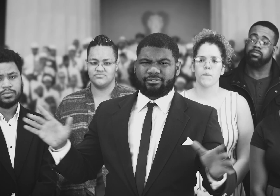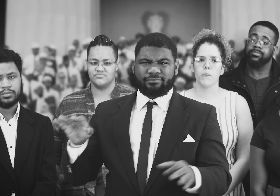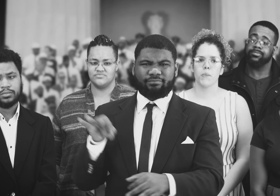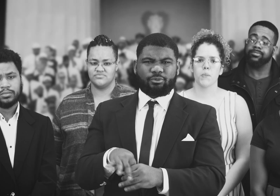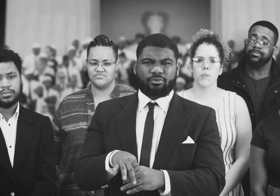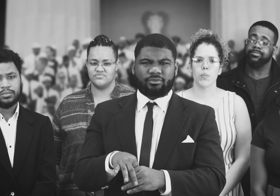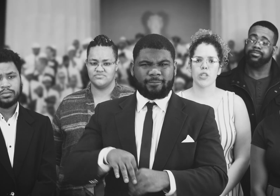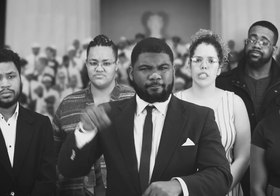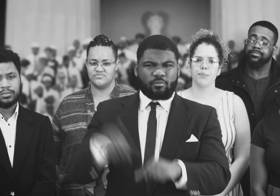for which to vote.